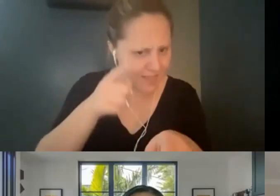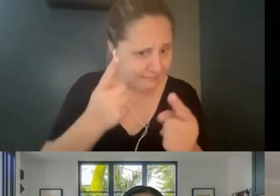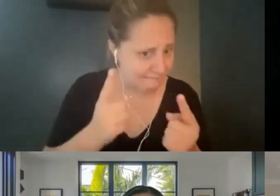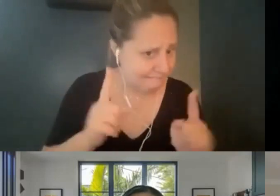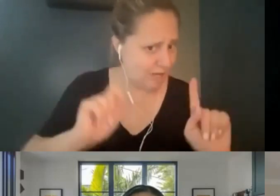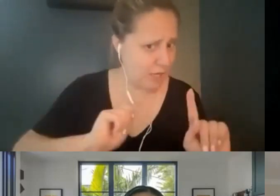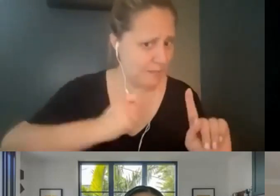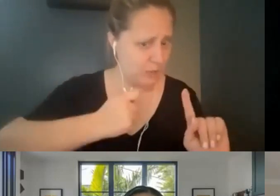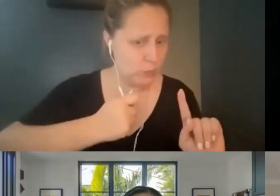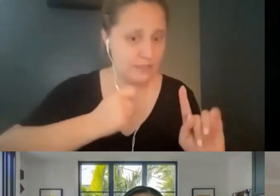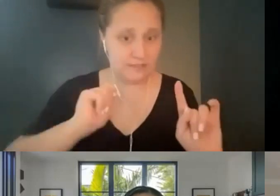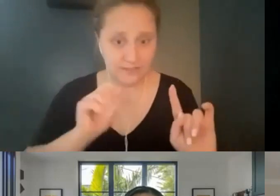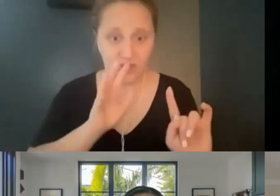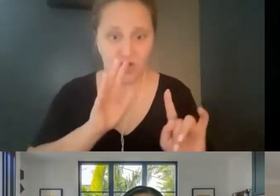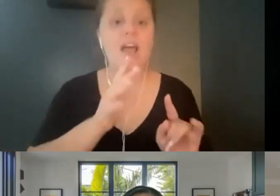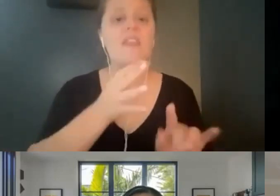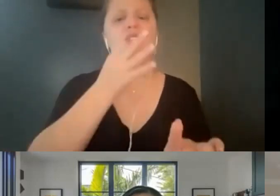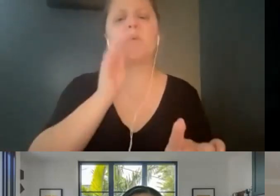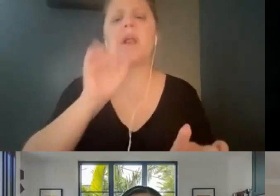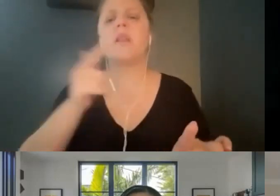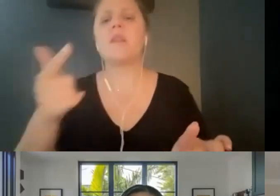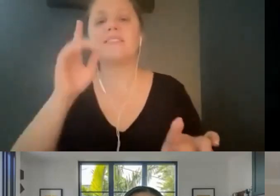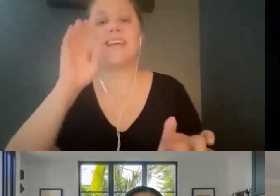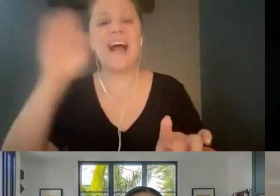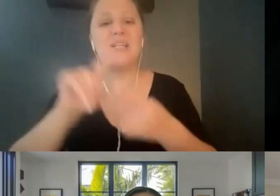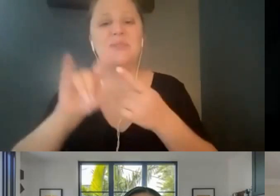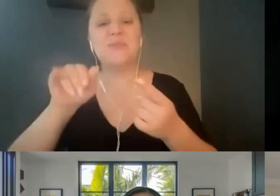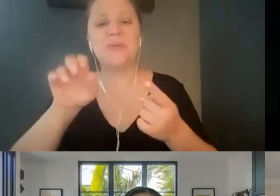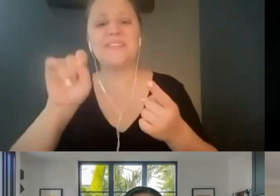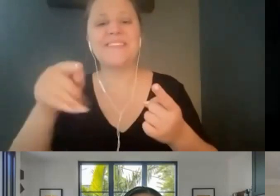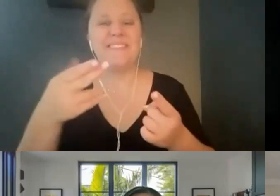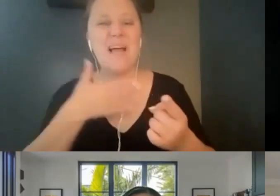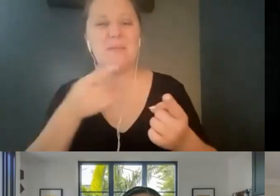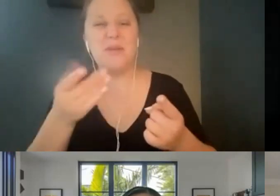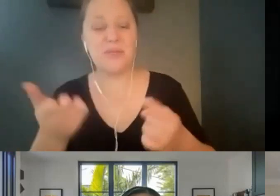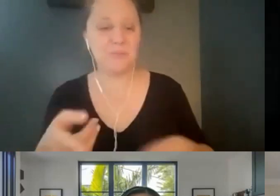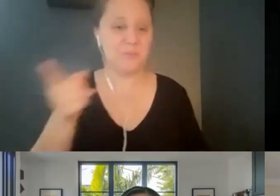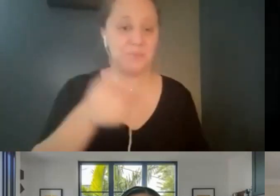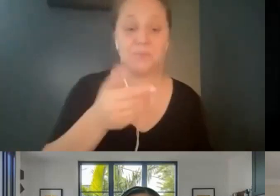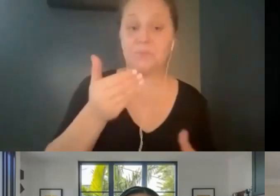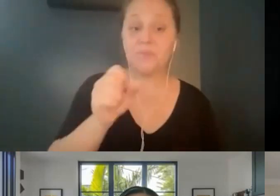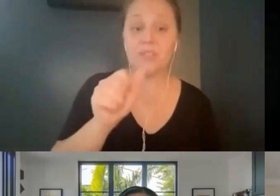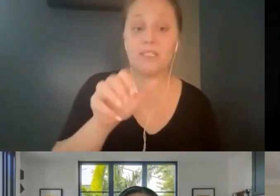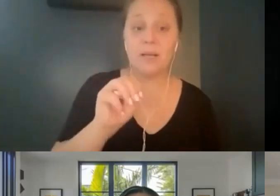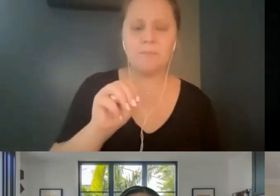then we'll say hello to Joseph in just a second. Joseph we're glad you're here go ahead Sam. So, my apologies something happened my